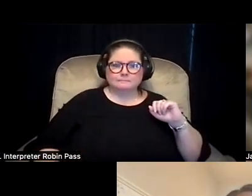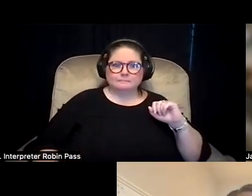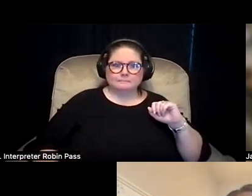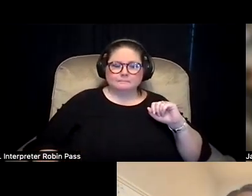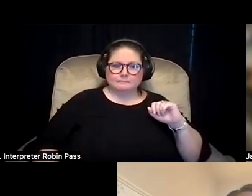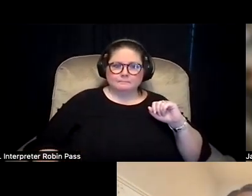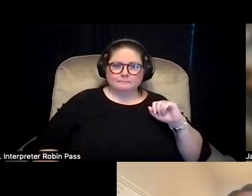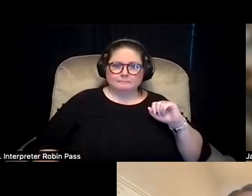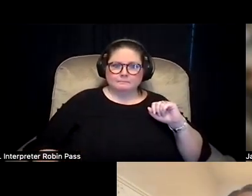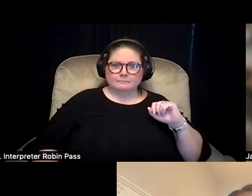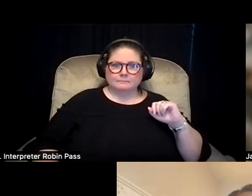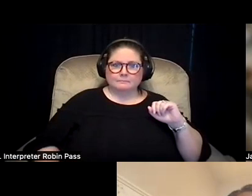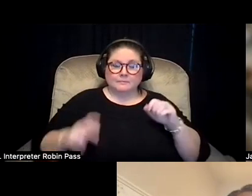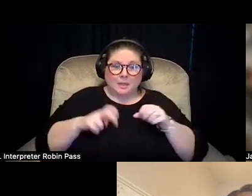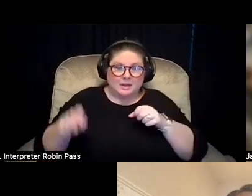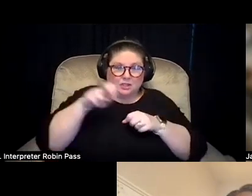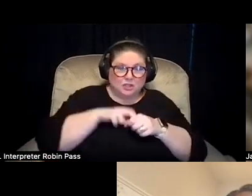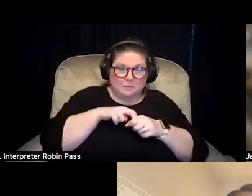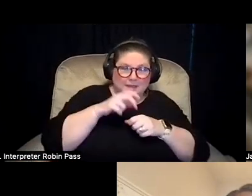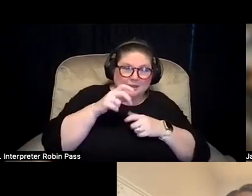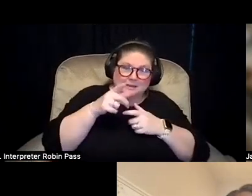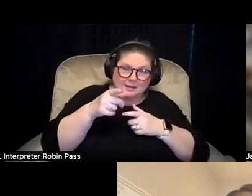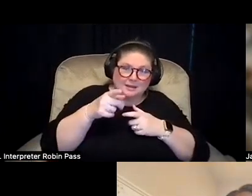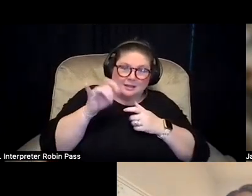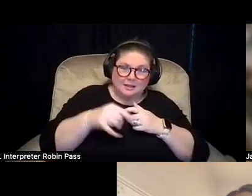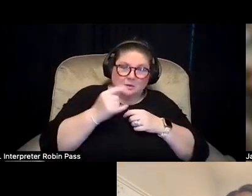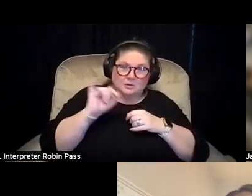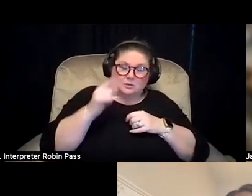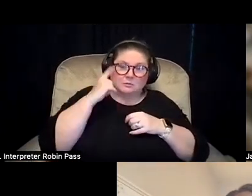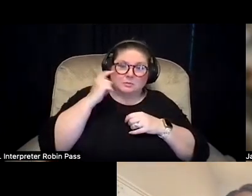i'm gonna hop in on this one to akilah because this is a this is a question we've been getting